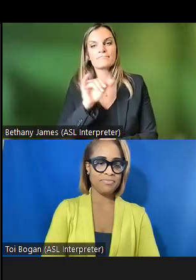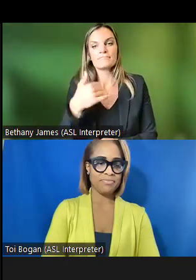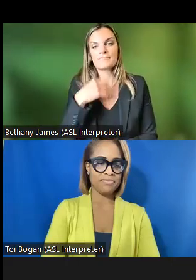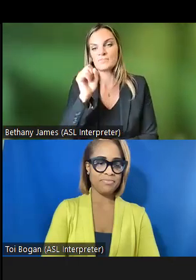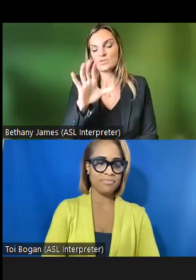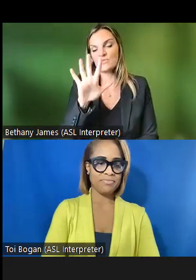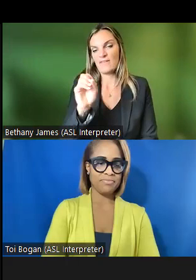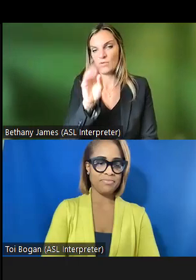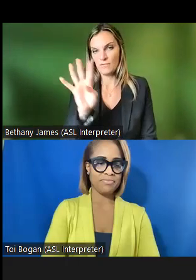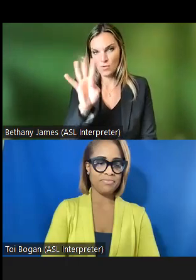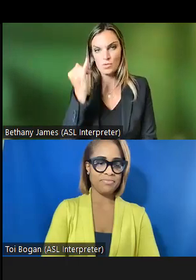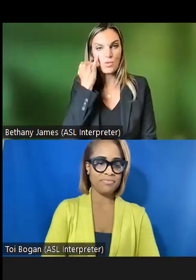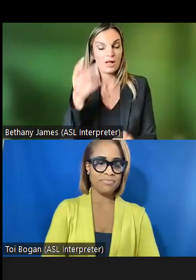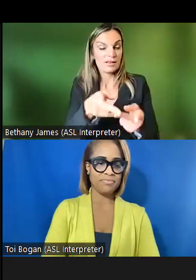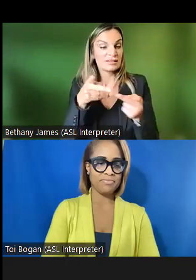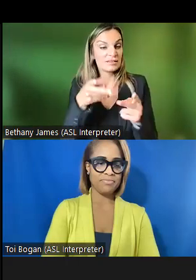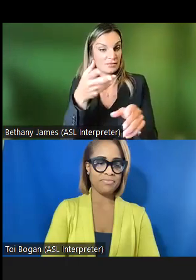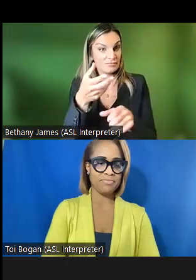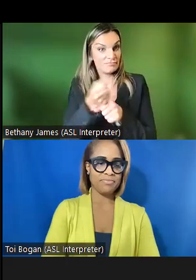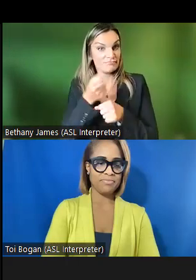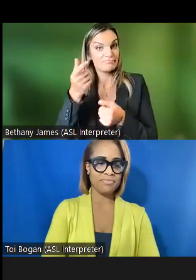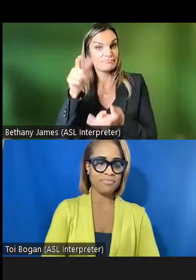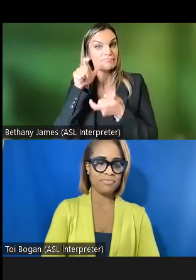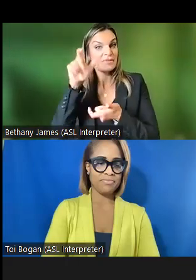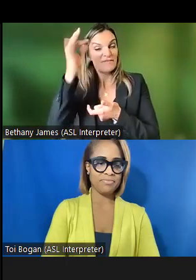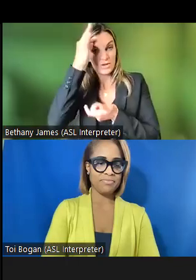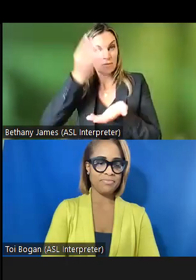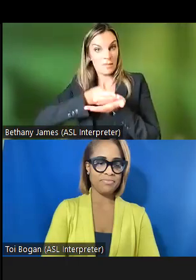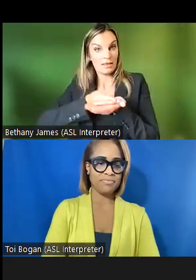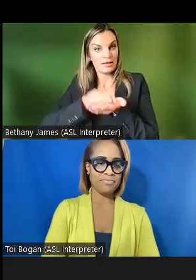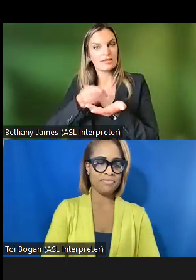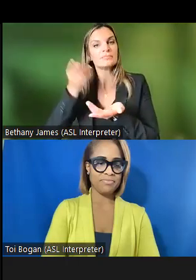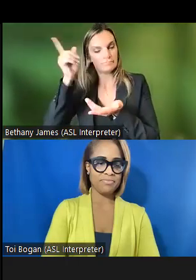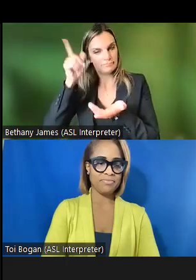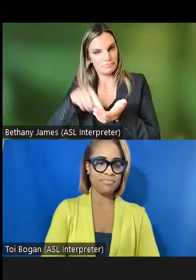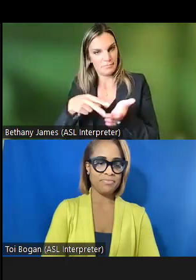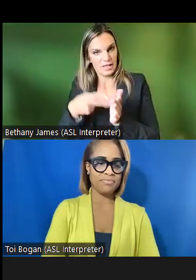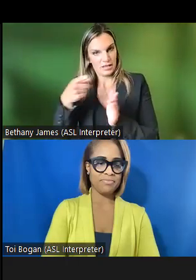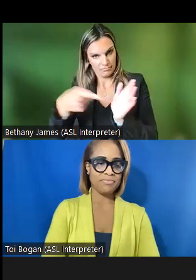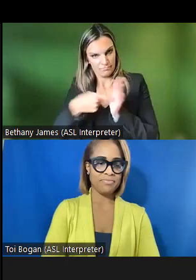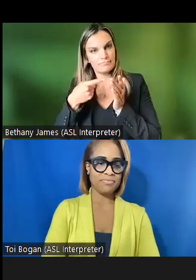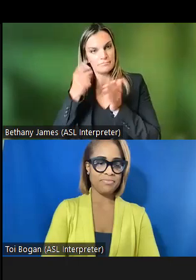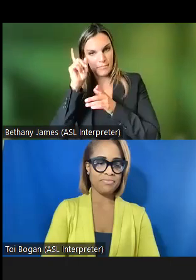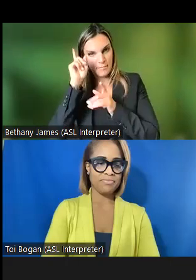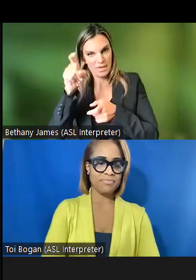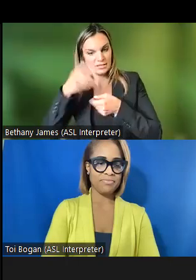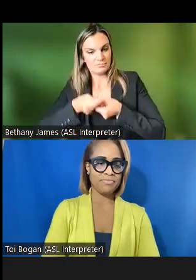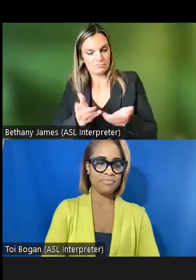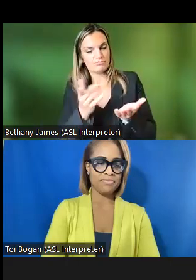So if an entity receives federal dollars, they have that obligation as well. Same thing. You have to provide accommodations.